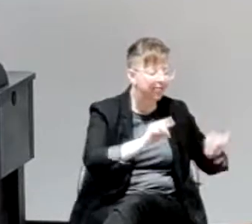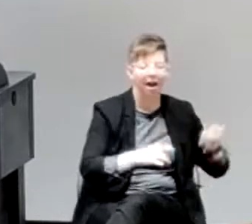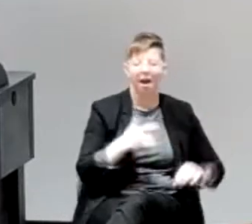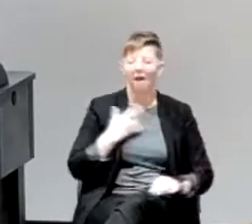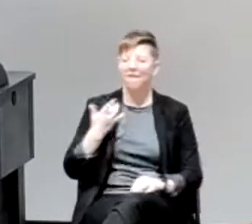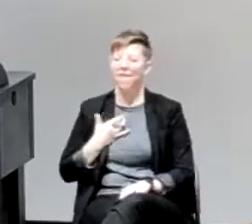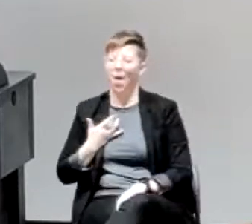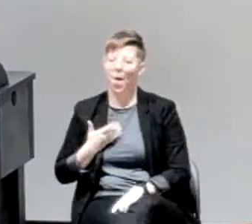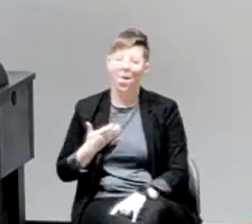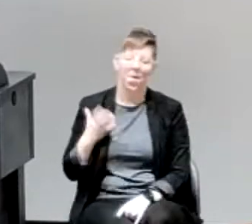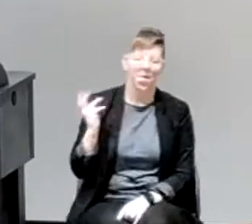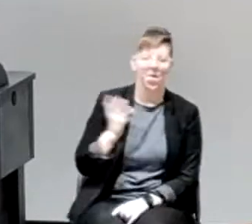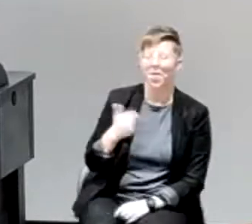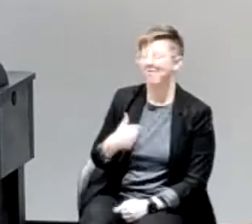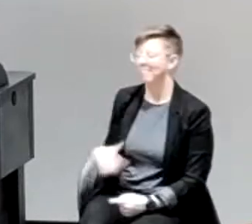the company to top companies for diversity in America.